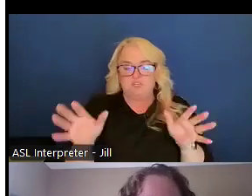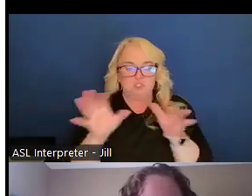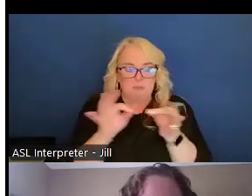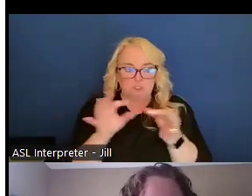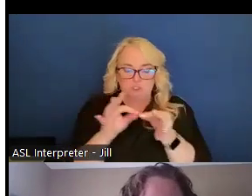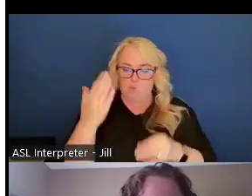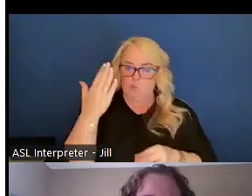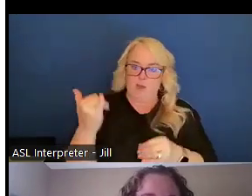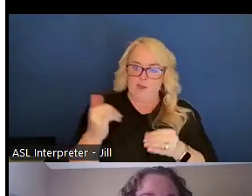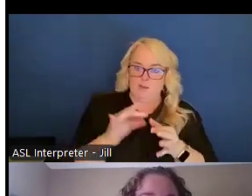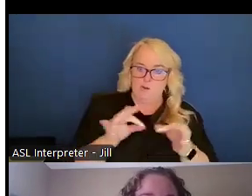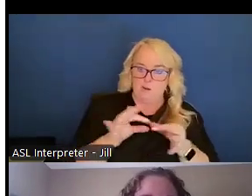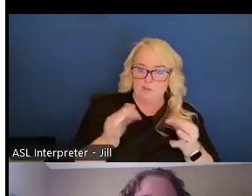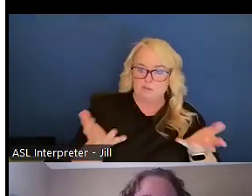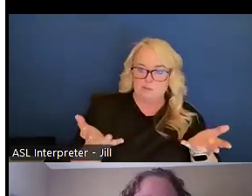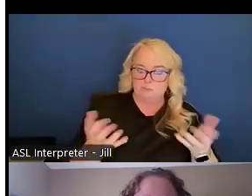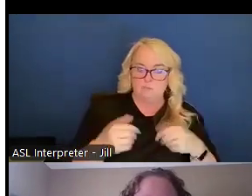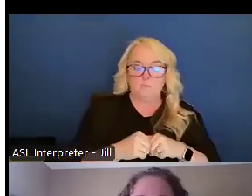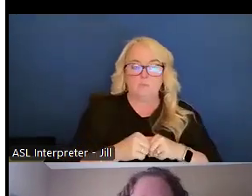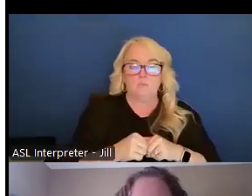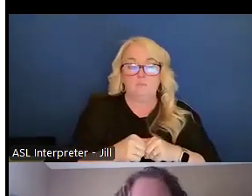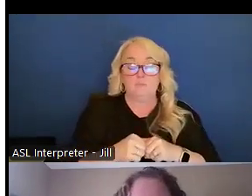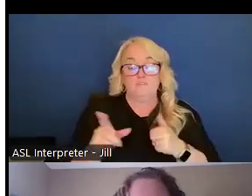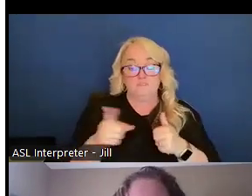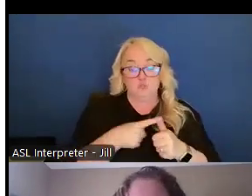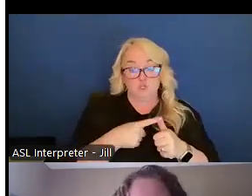try to comment? The first one, of course, is to change the